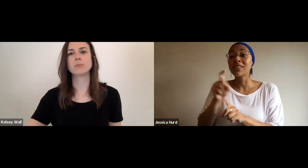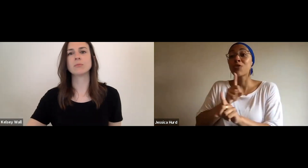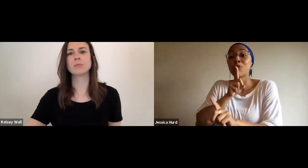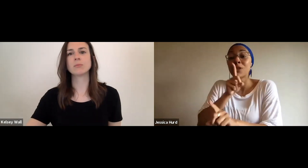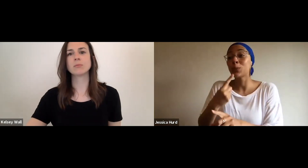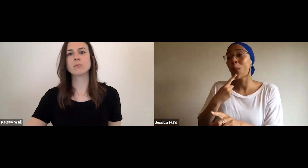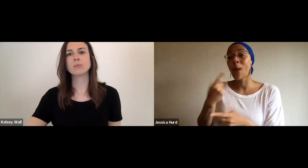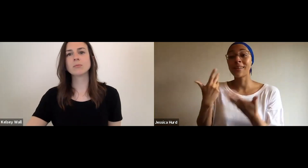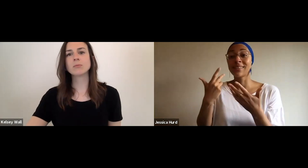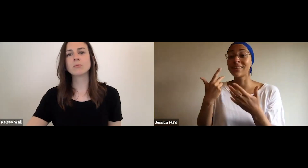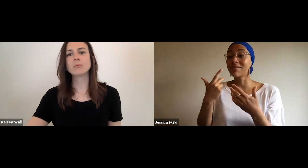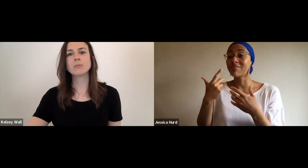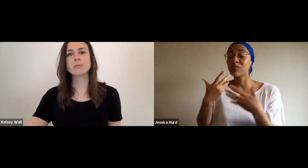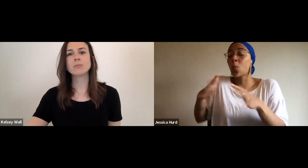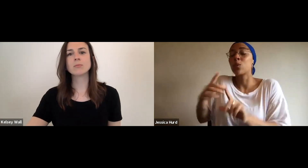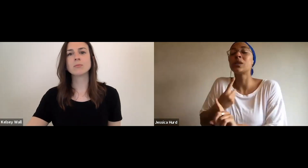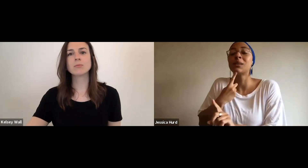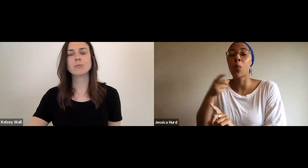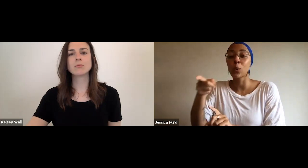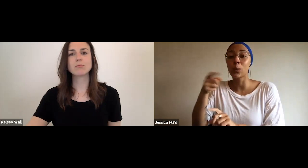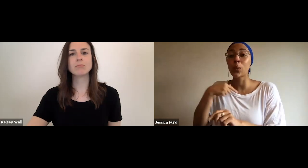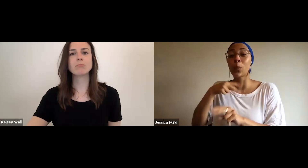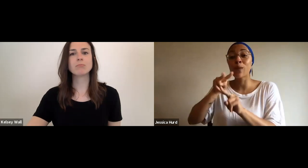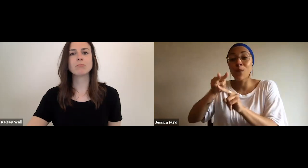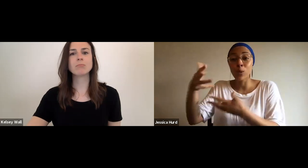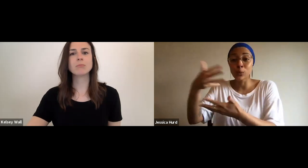You just explained it really beautifully there. We don't want to disappoint our friends.